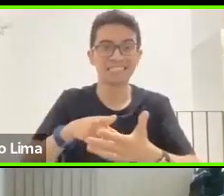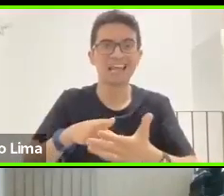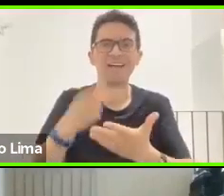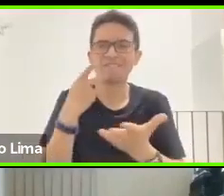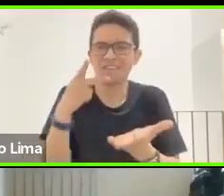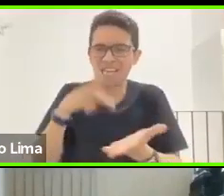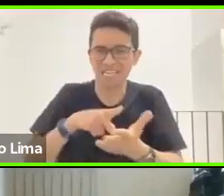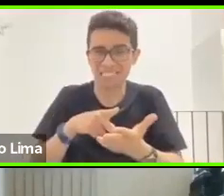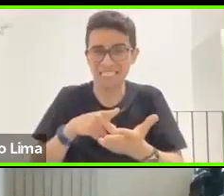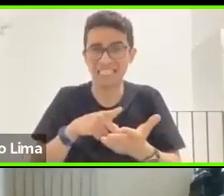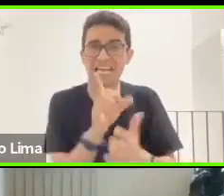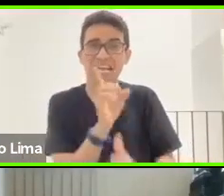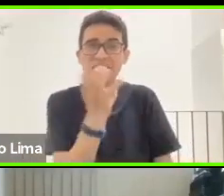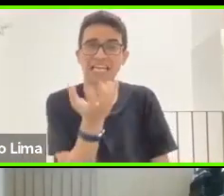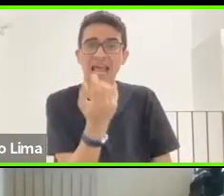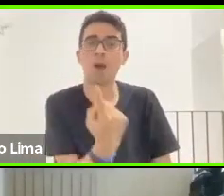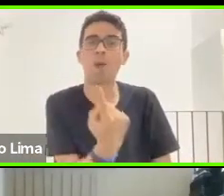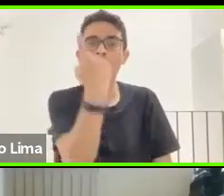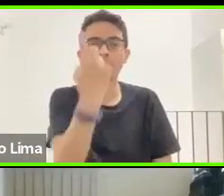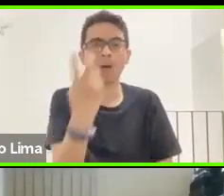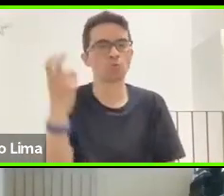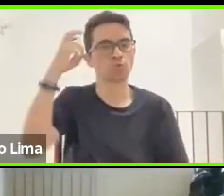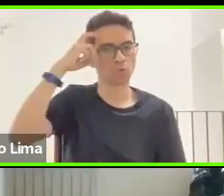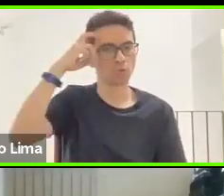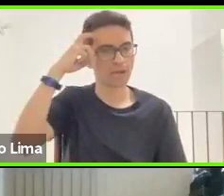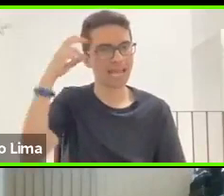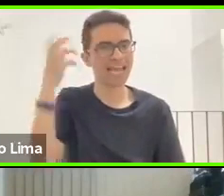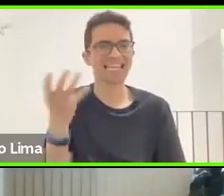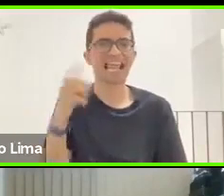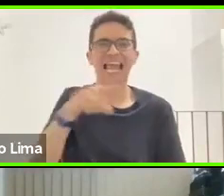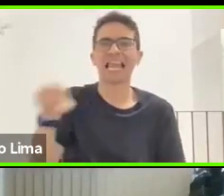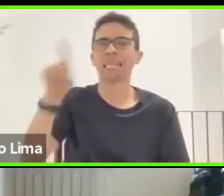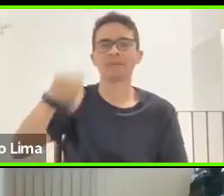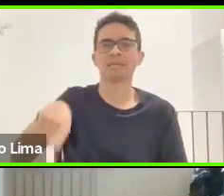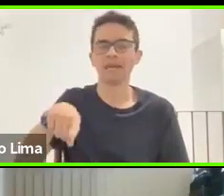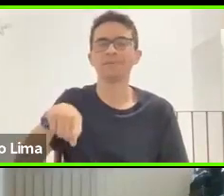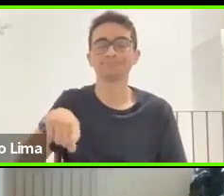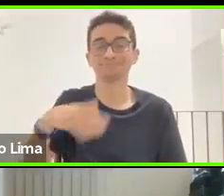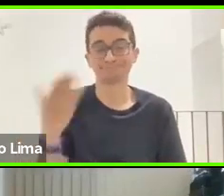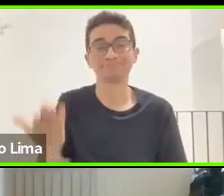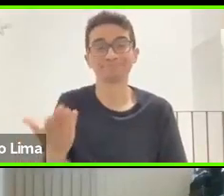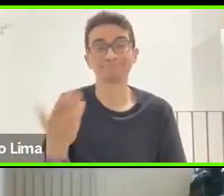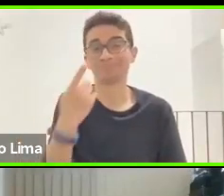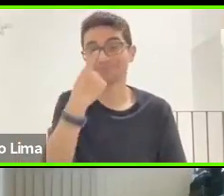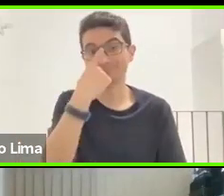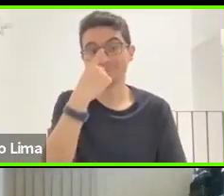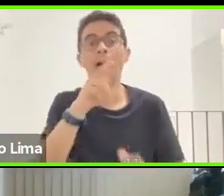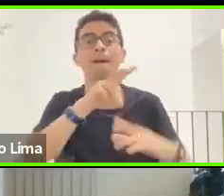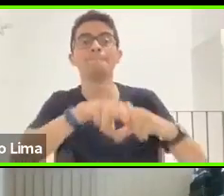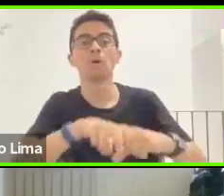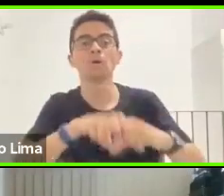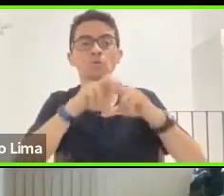have standardized curriculum have standardized curriculum in the United States we have standardized assessment.